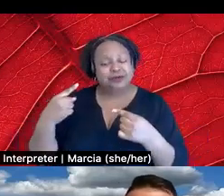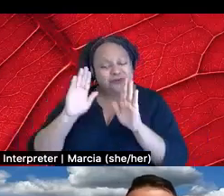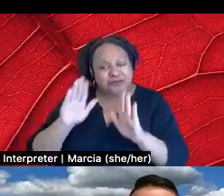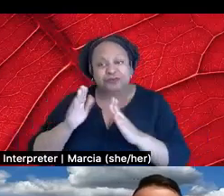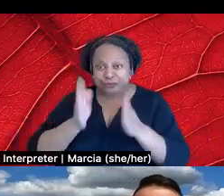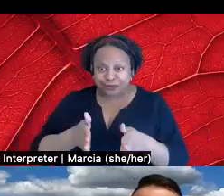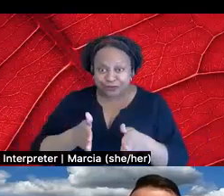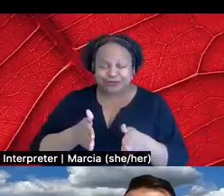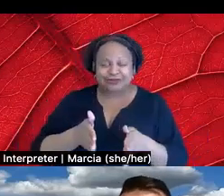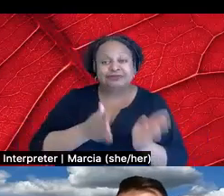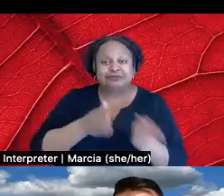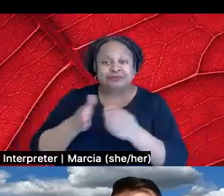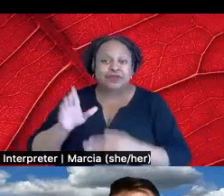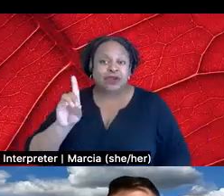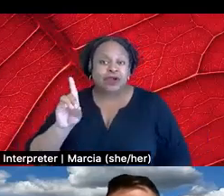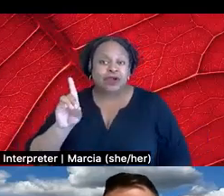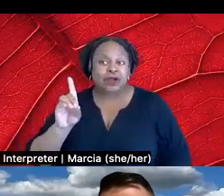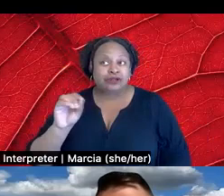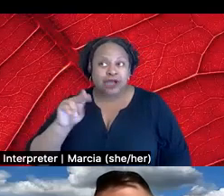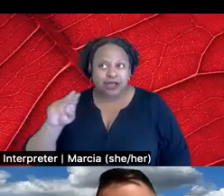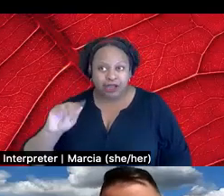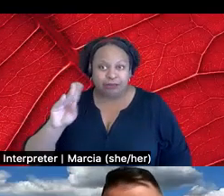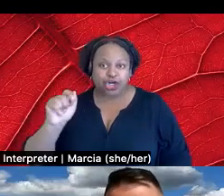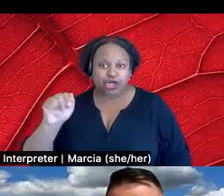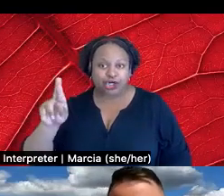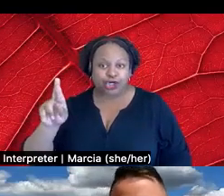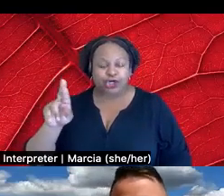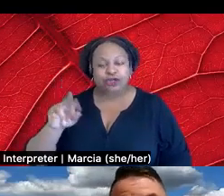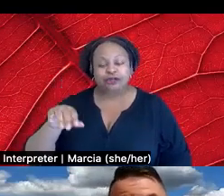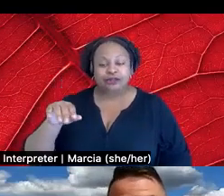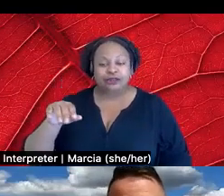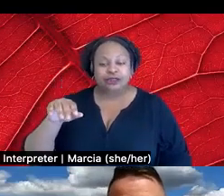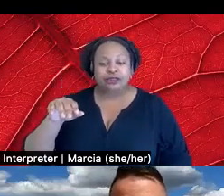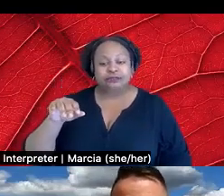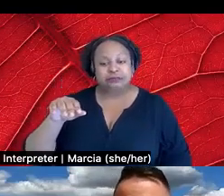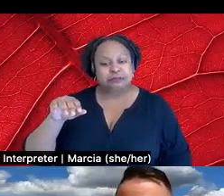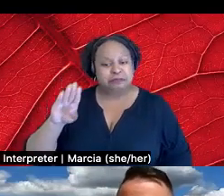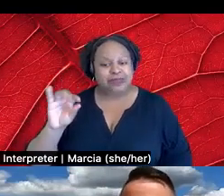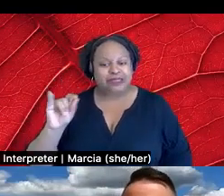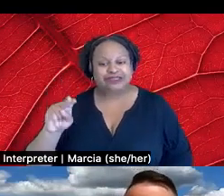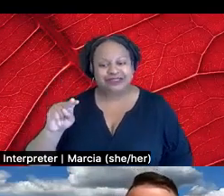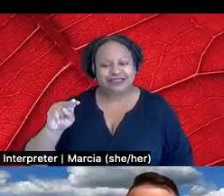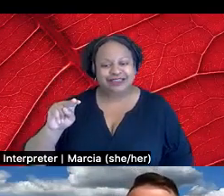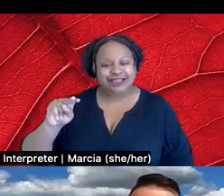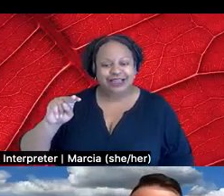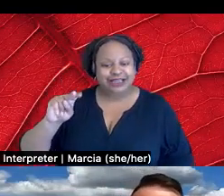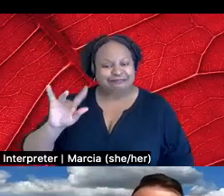Donna Barker and Baden Kia who's also quickly becoming a great friend and ally of our office.